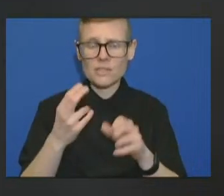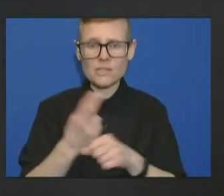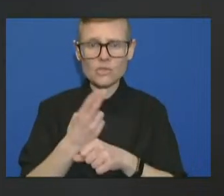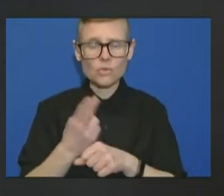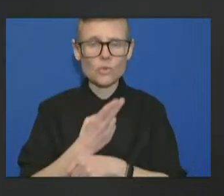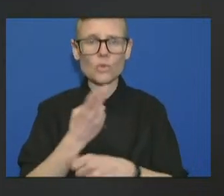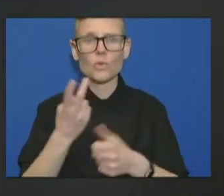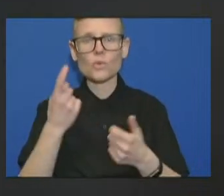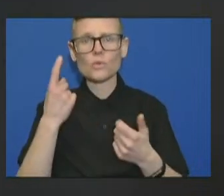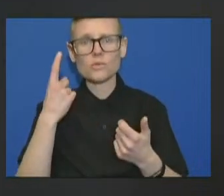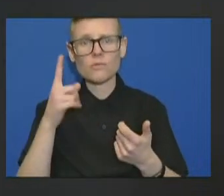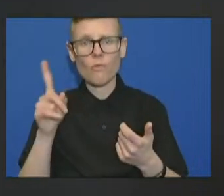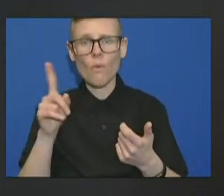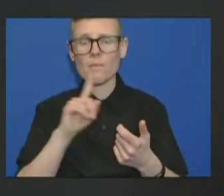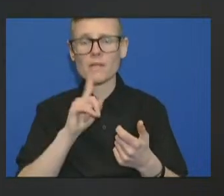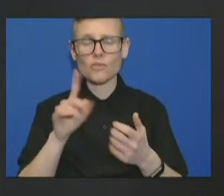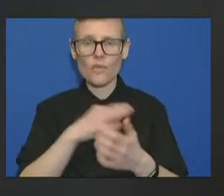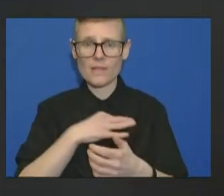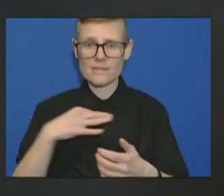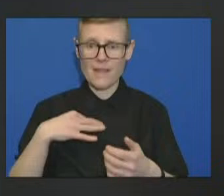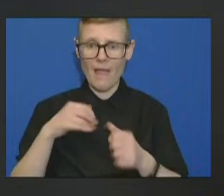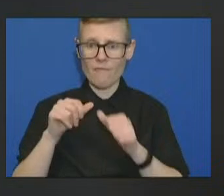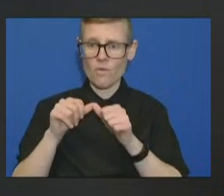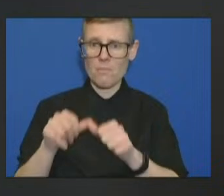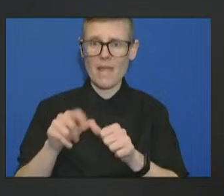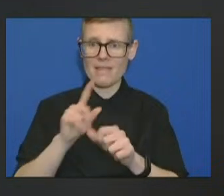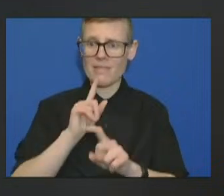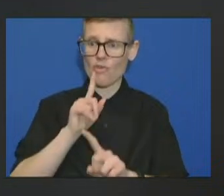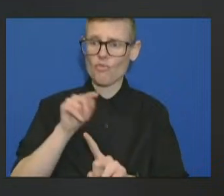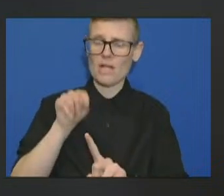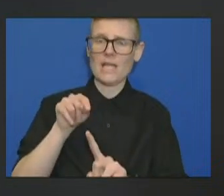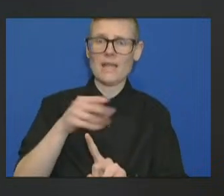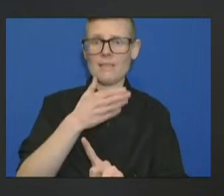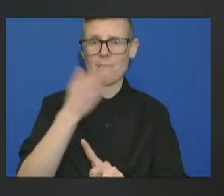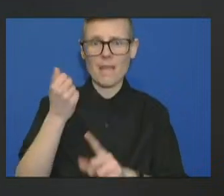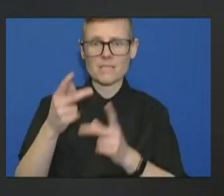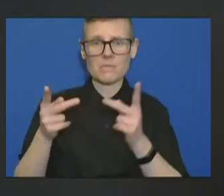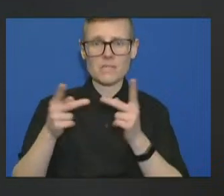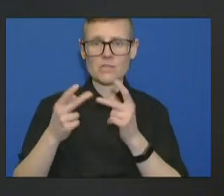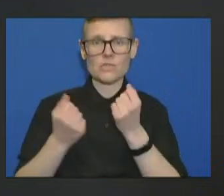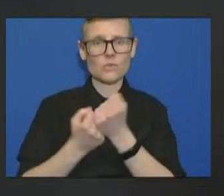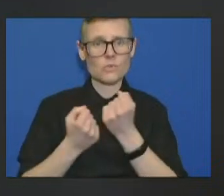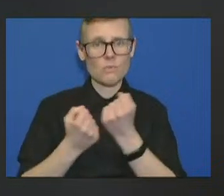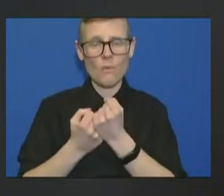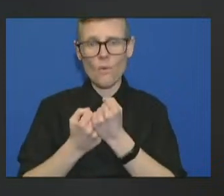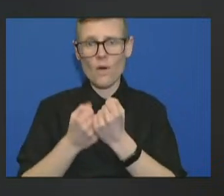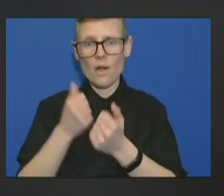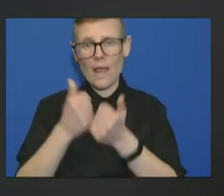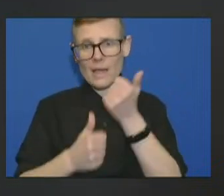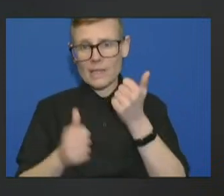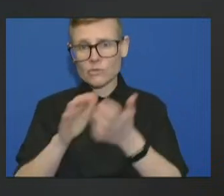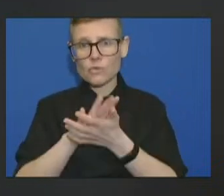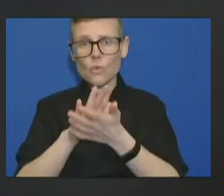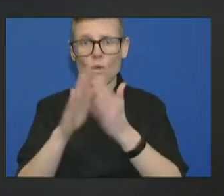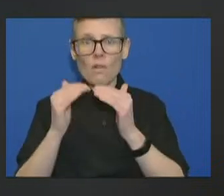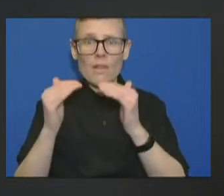eliminating which positions in Central Office? What metrics did you use to ensure that staff